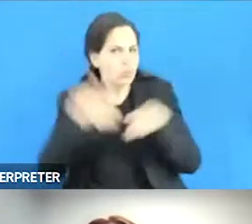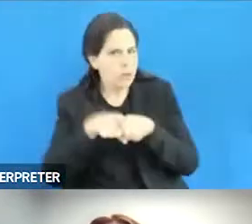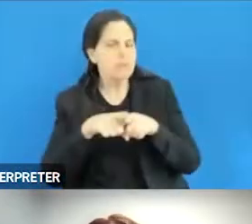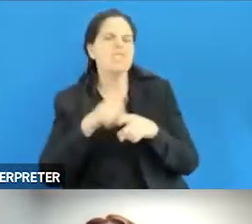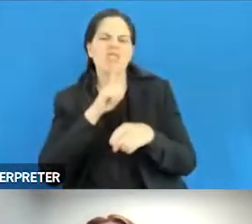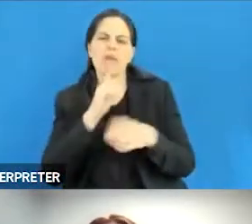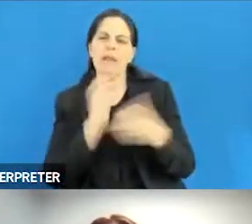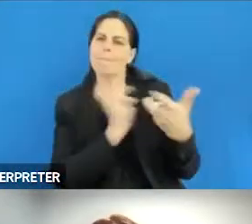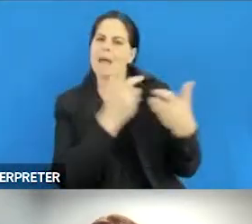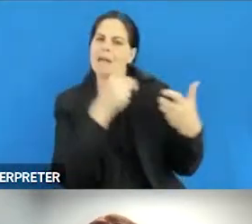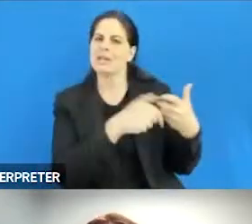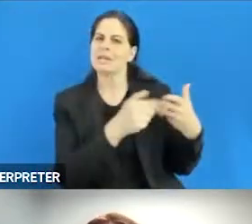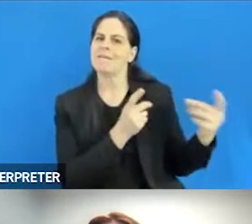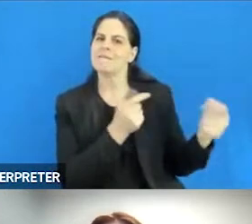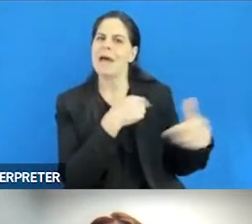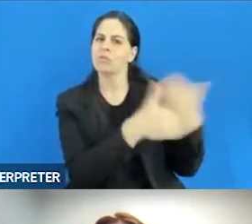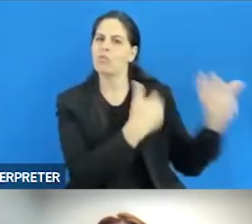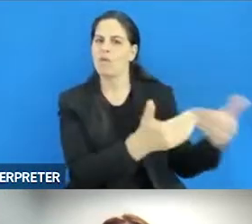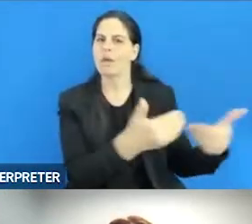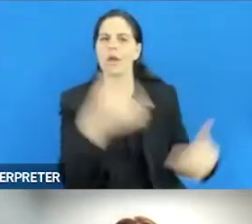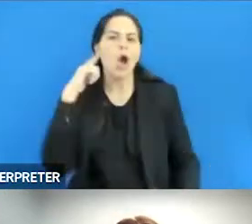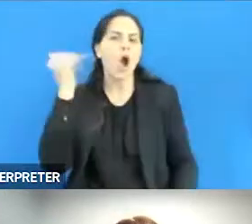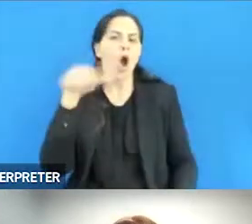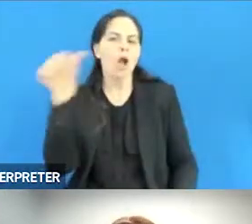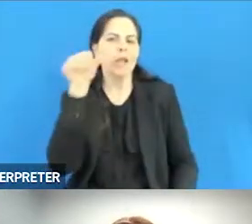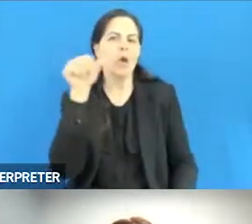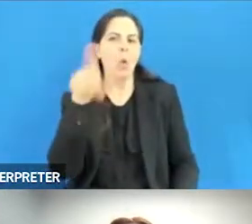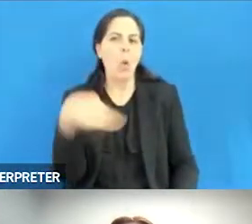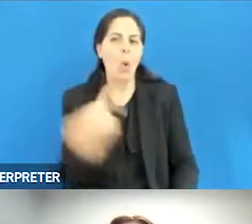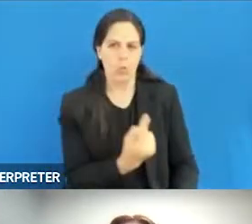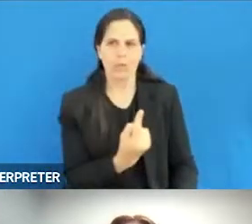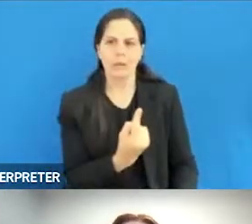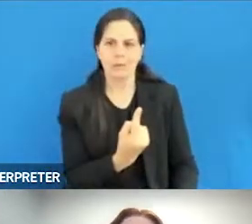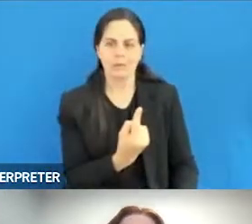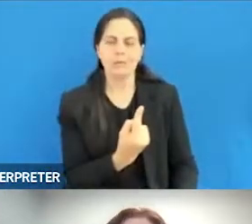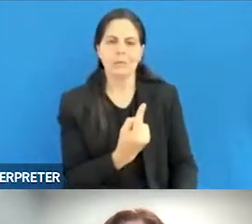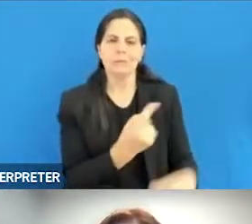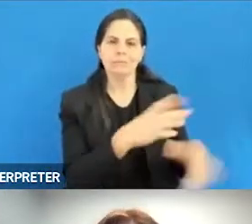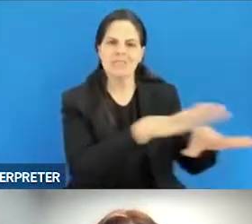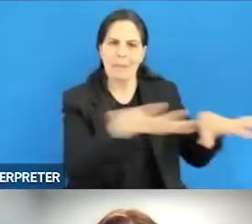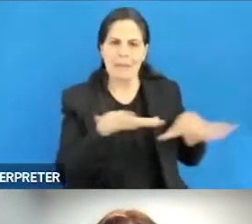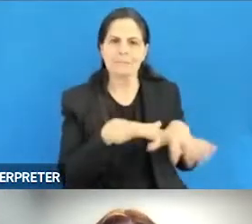audio-only space, which is enormously important. We have a dedicated podcast department